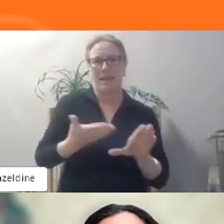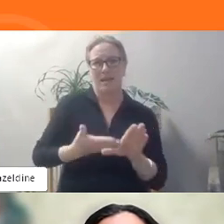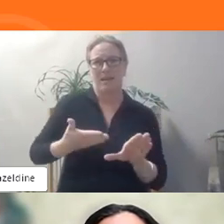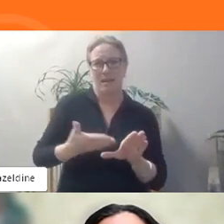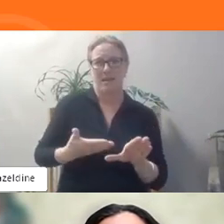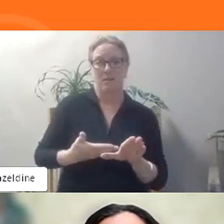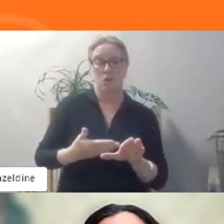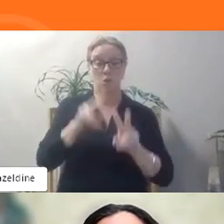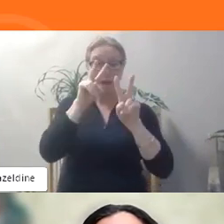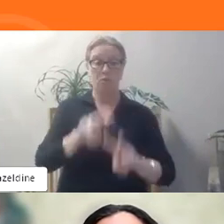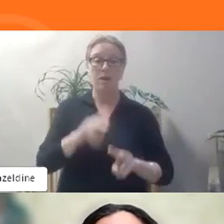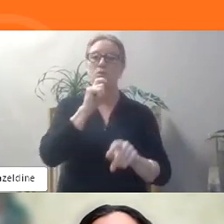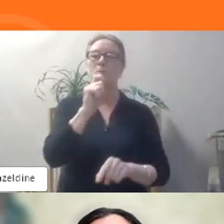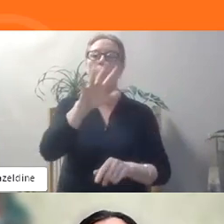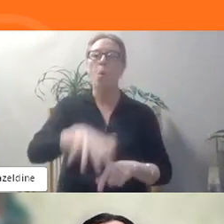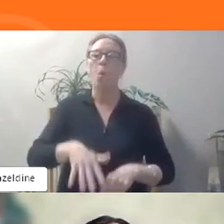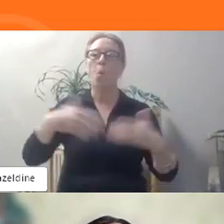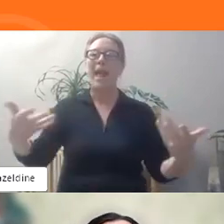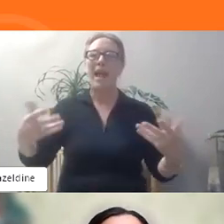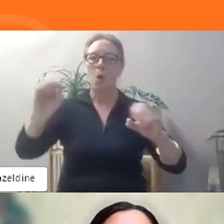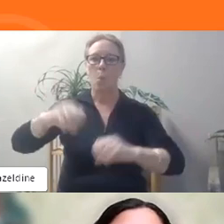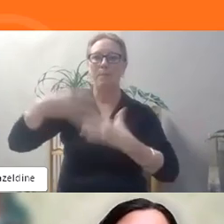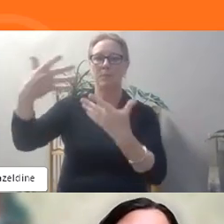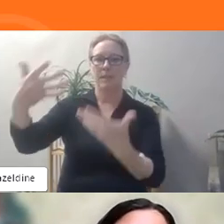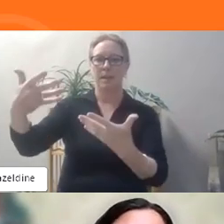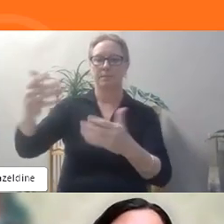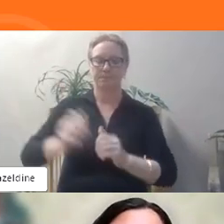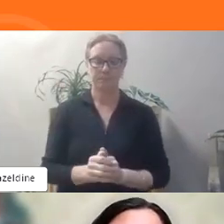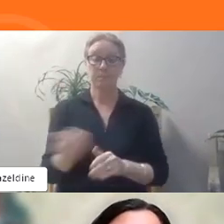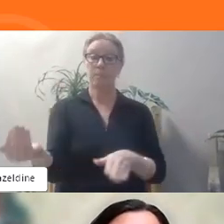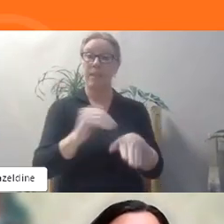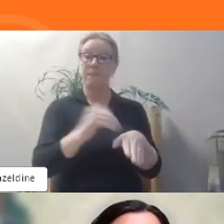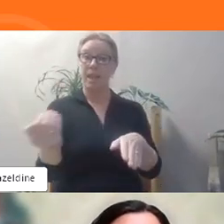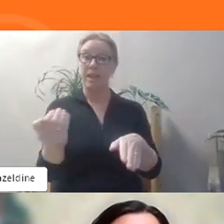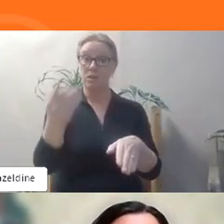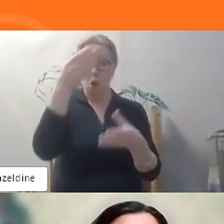website. As SLD affects learning, it's logical that the education